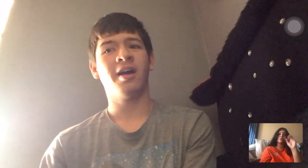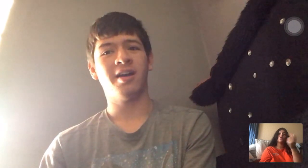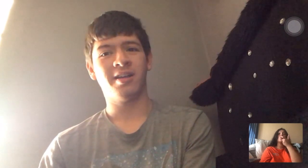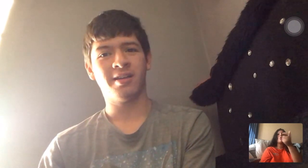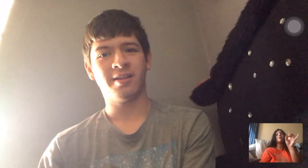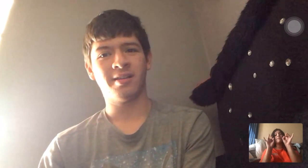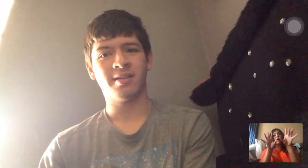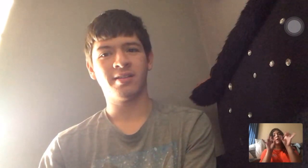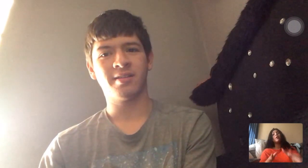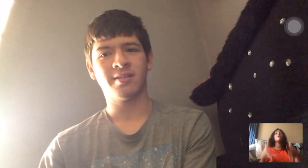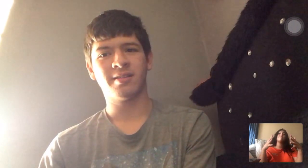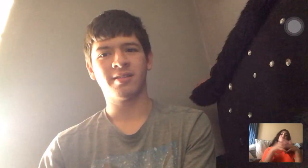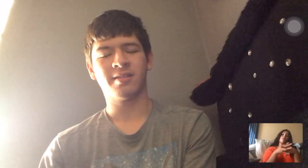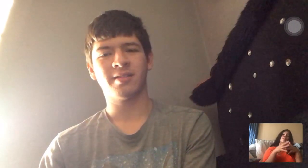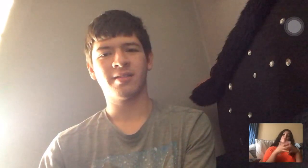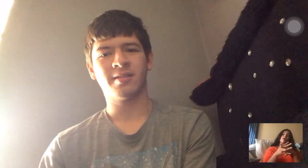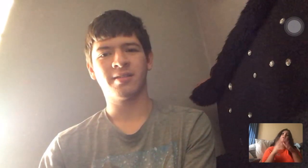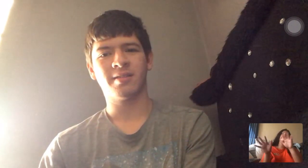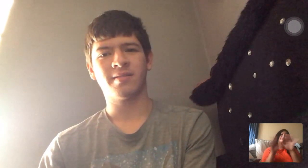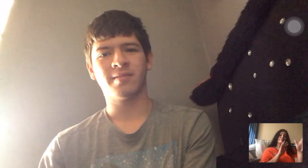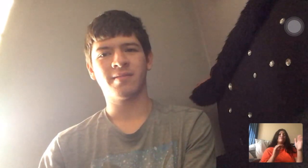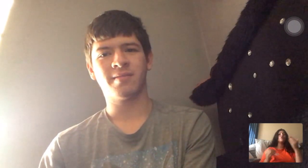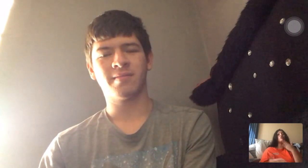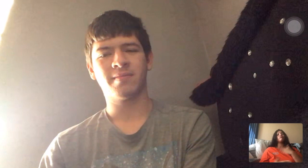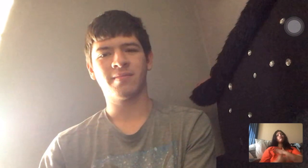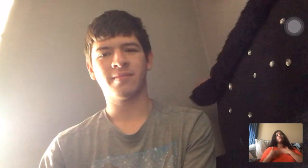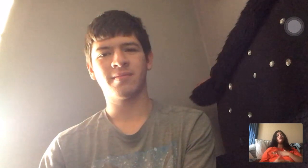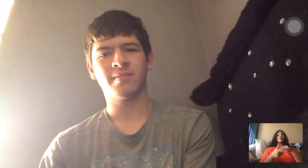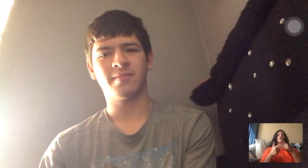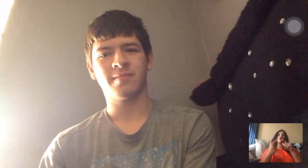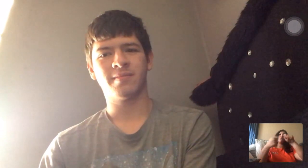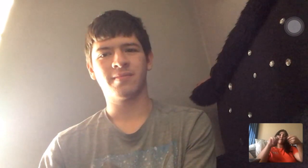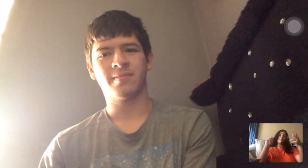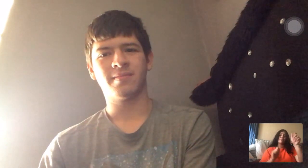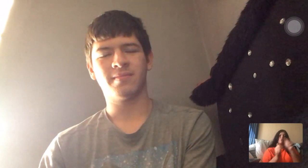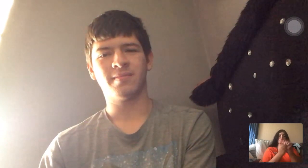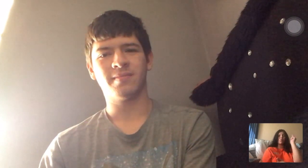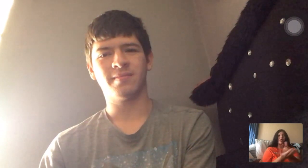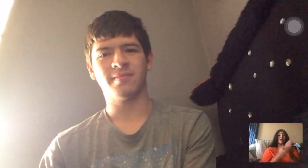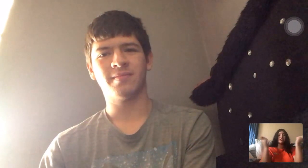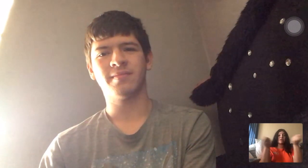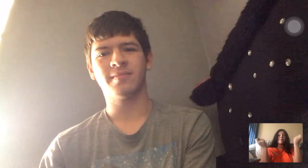That way, we can enjoy watching volleyball, football, and so on. Then, we wrap it up with the graduation ceremony.